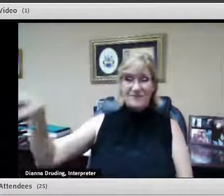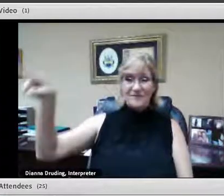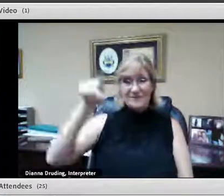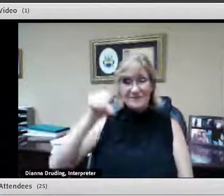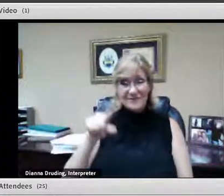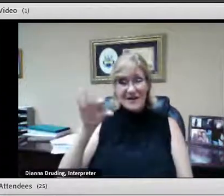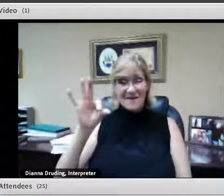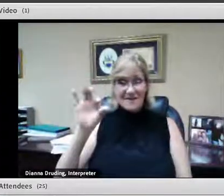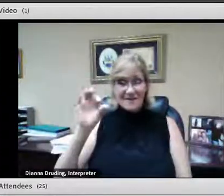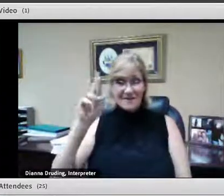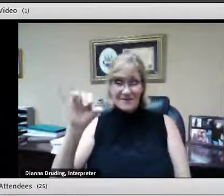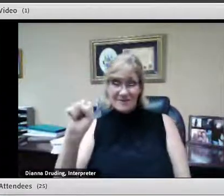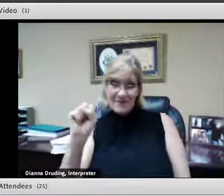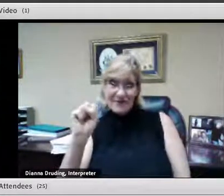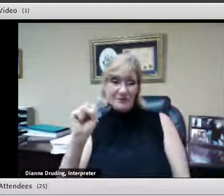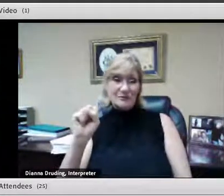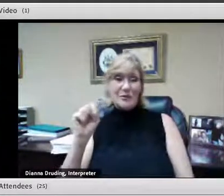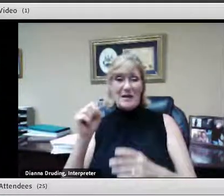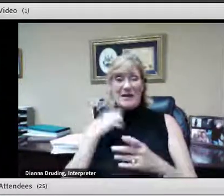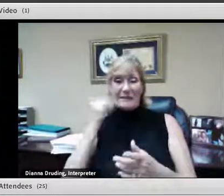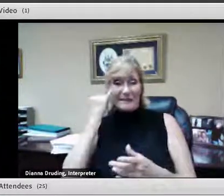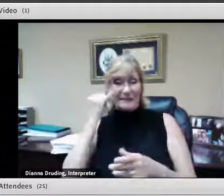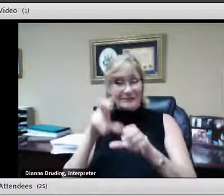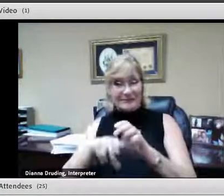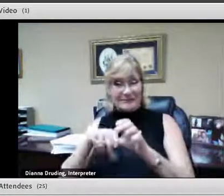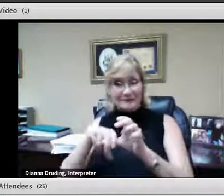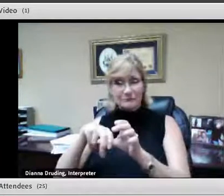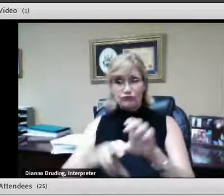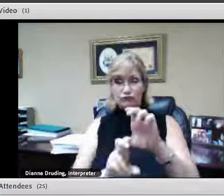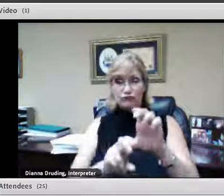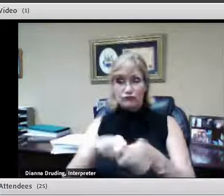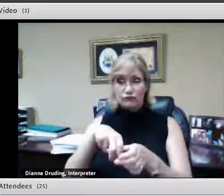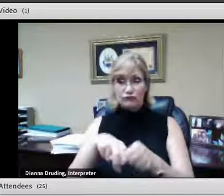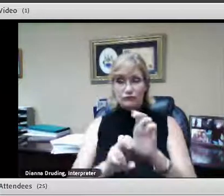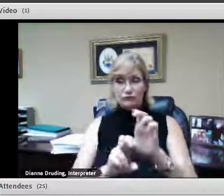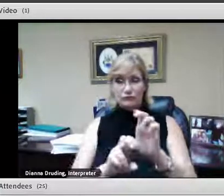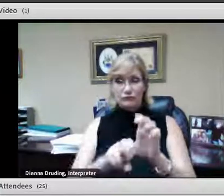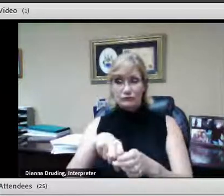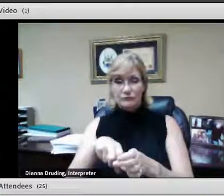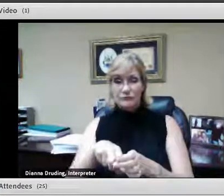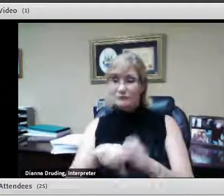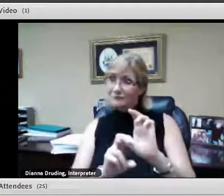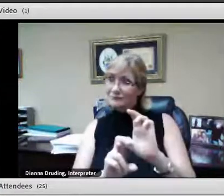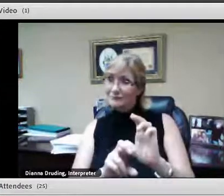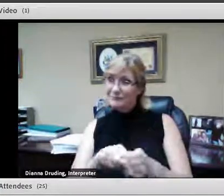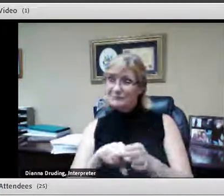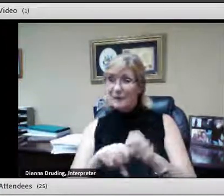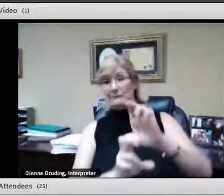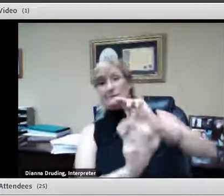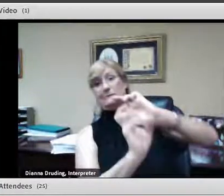If the seats move, if the seats can swing back and forth so it doesn't put people upside down,